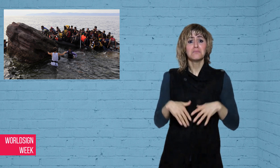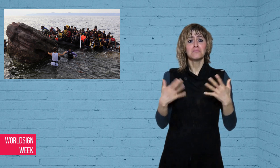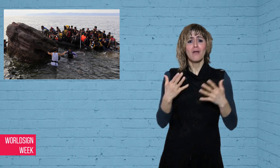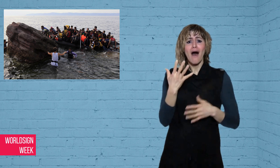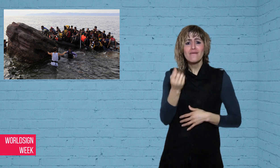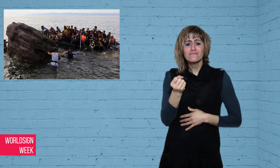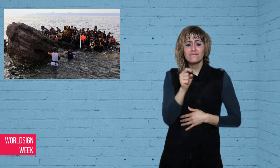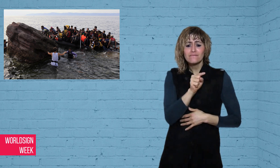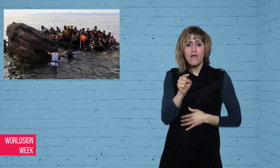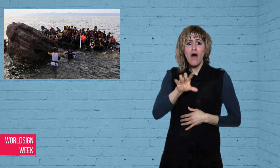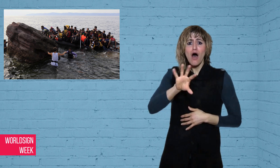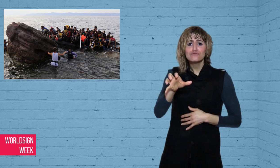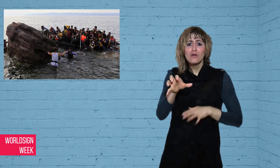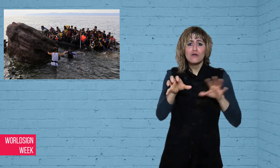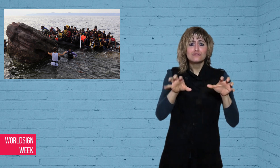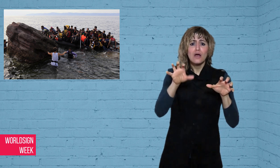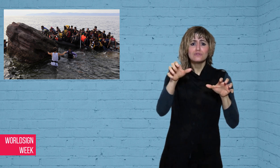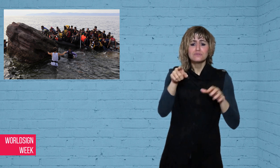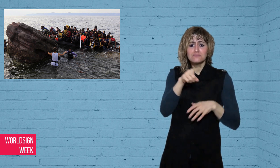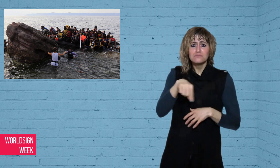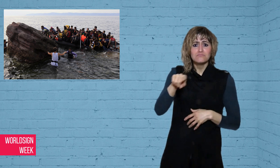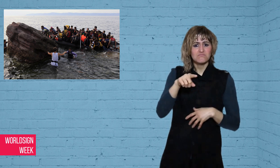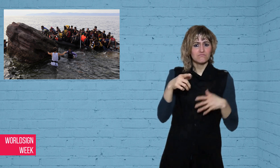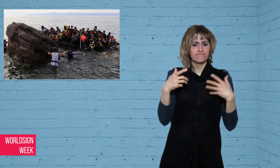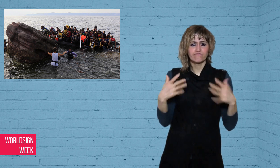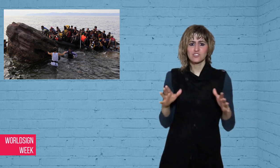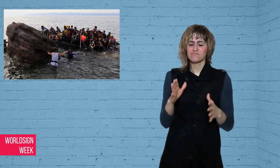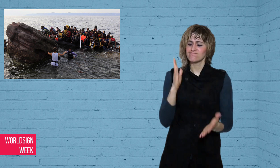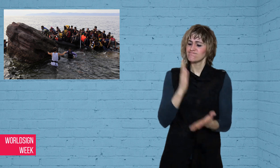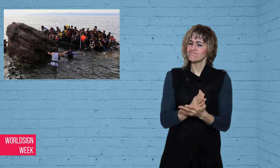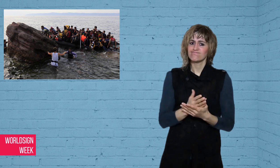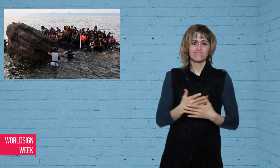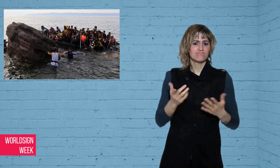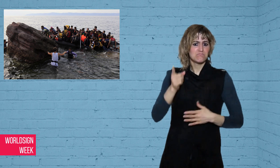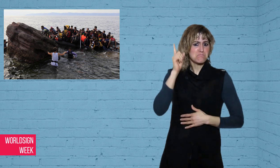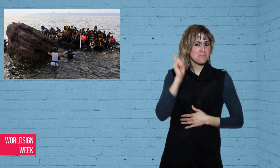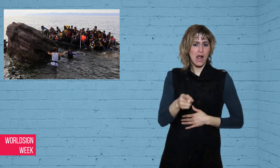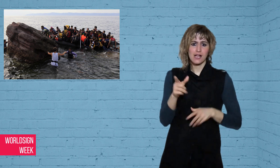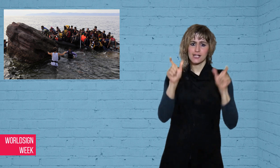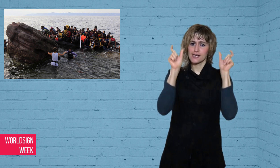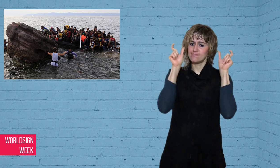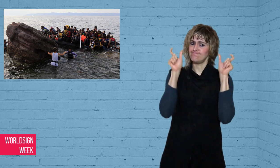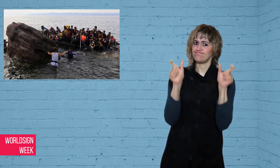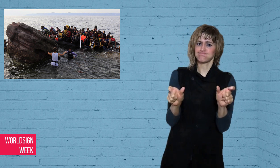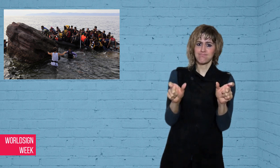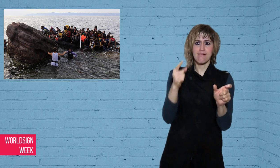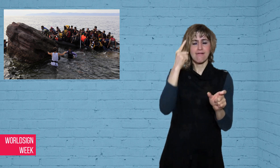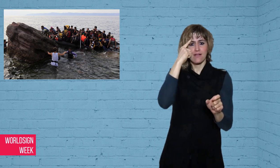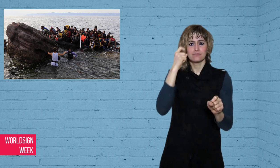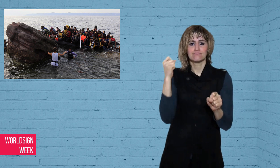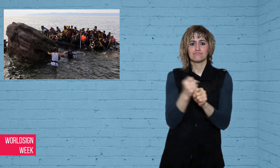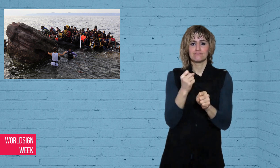Some countries have built anti-migrant